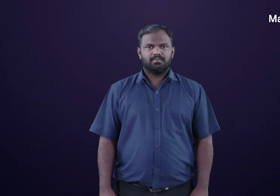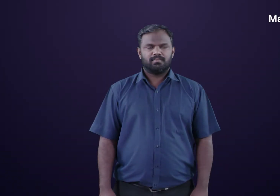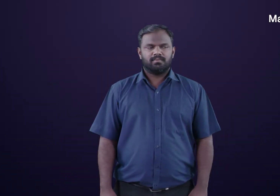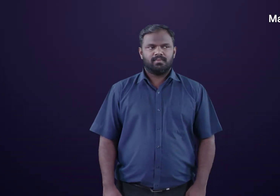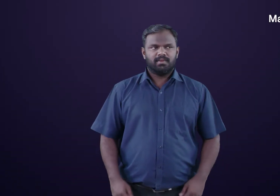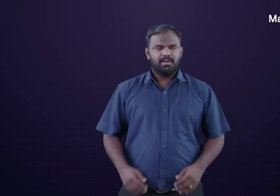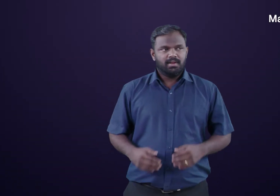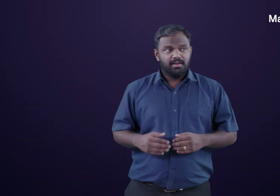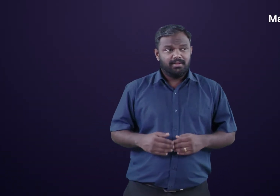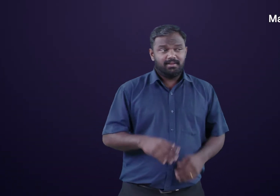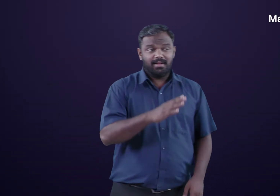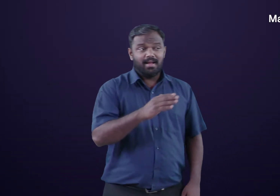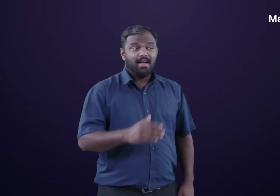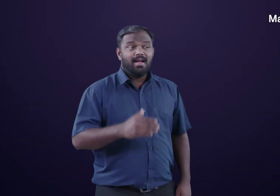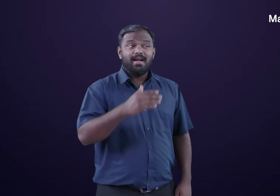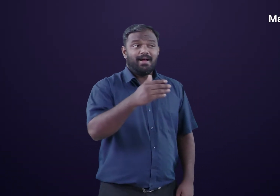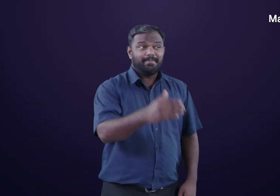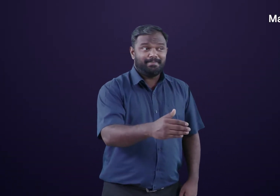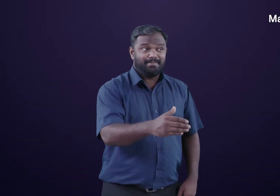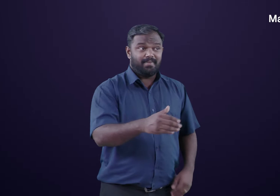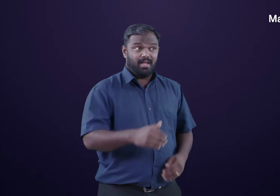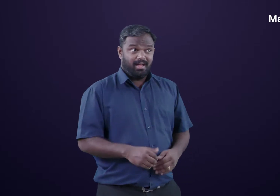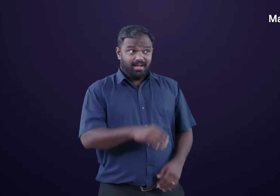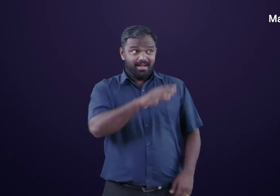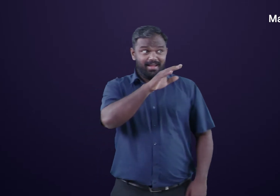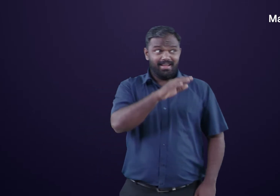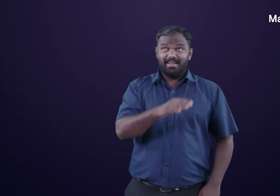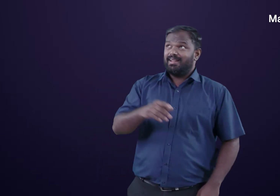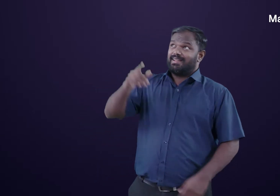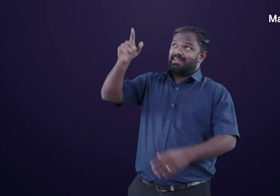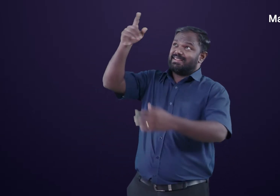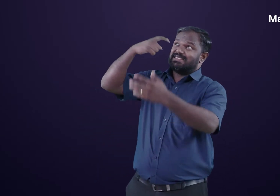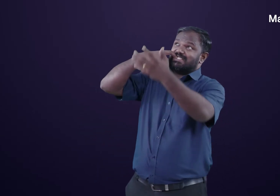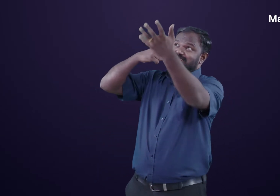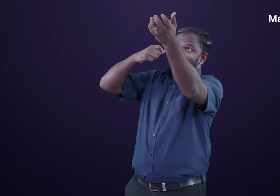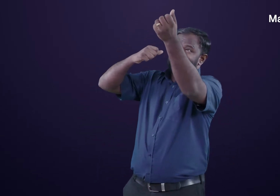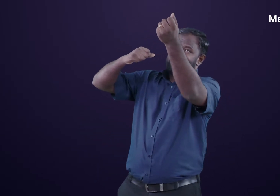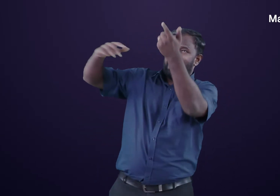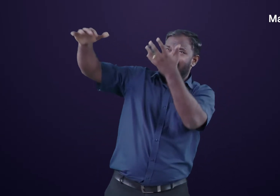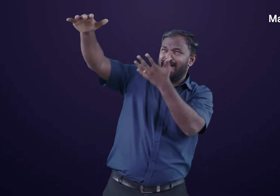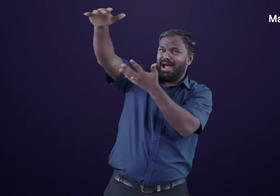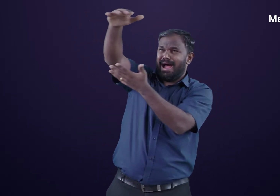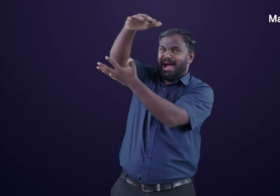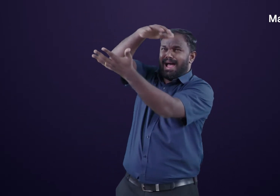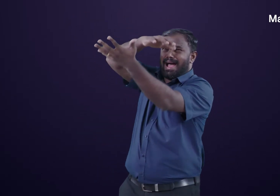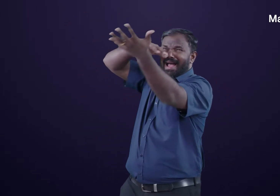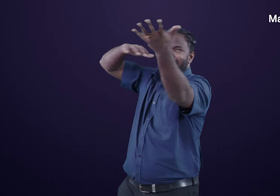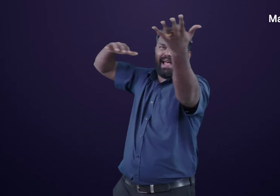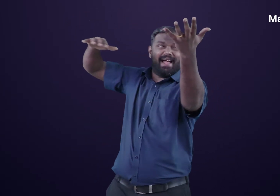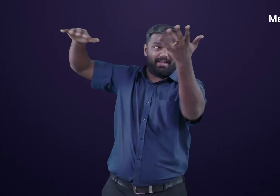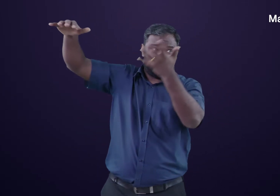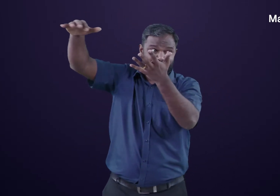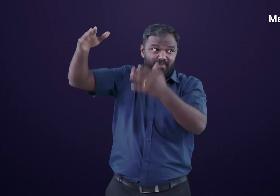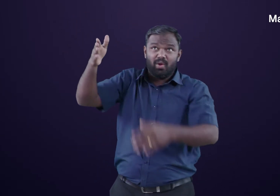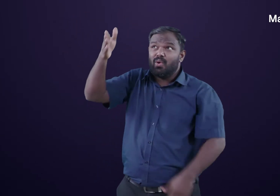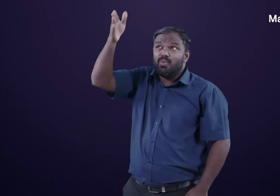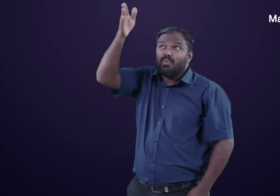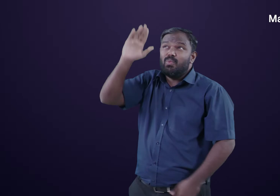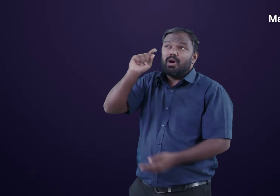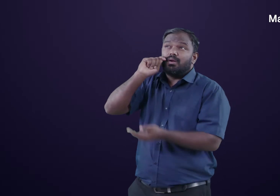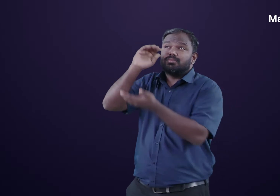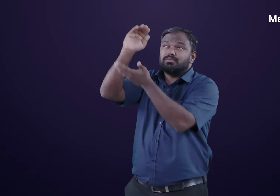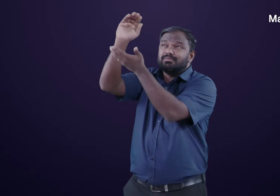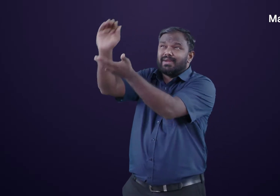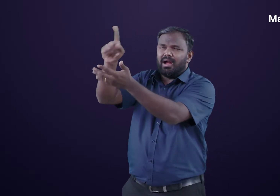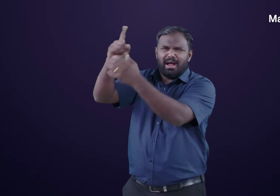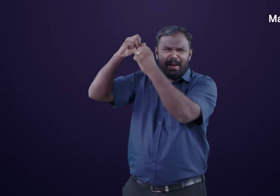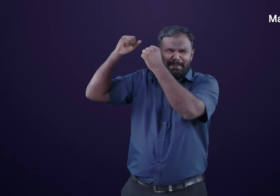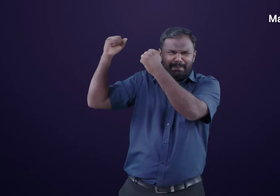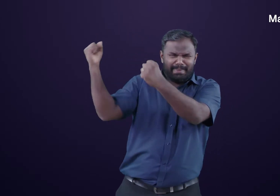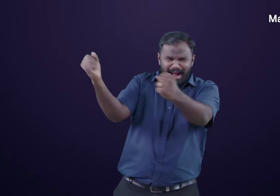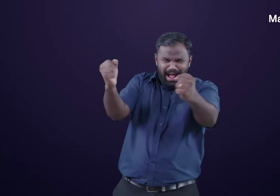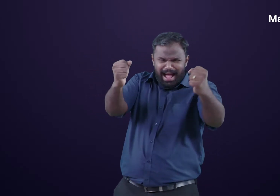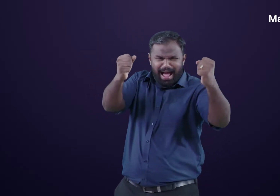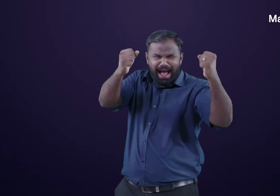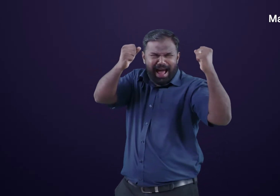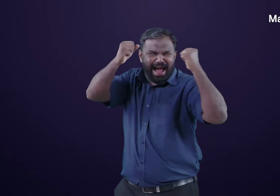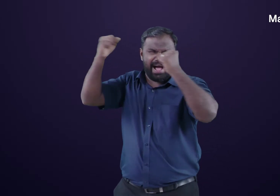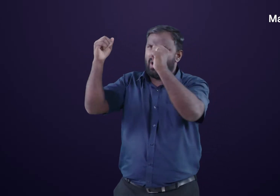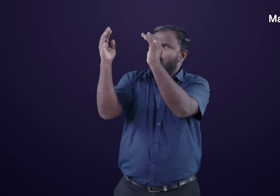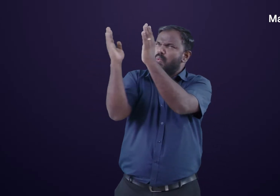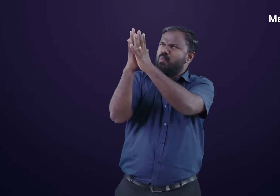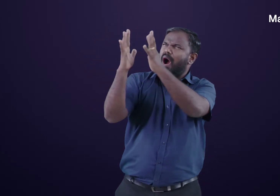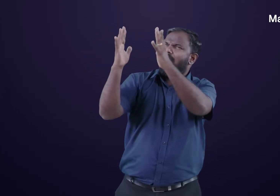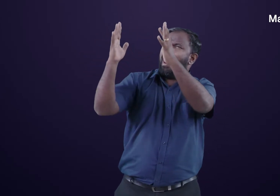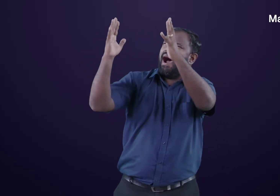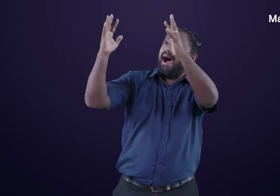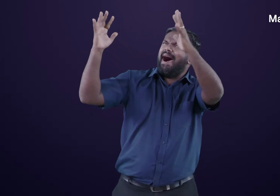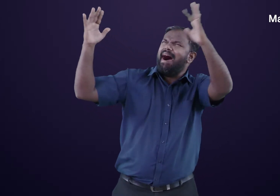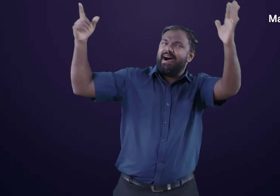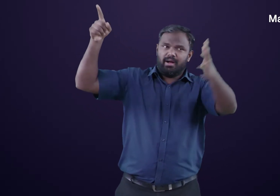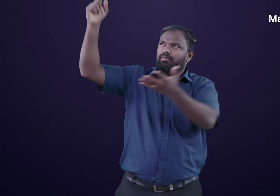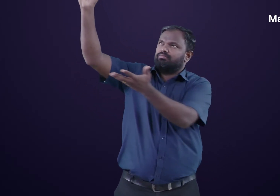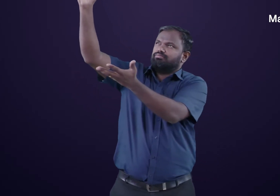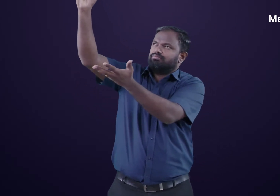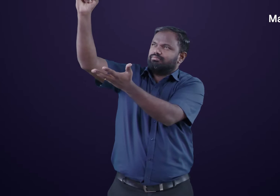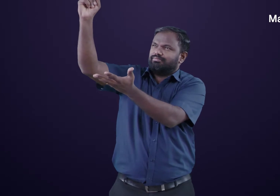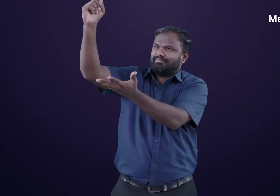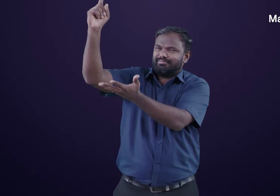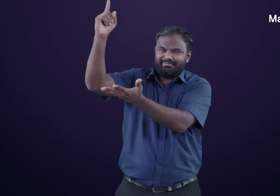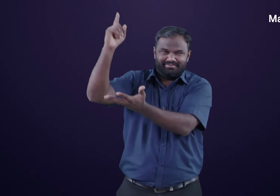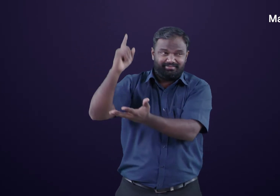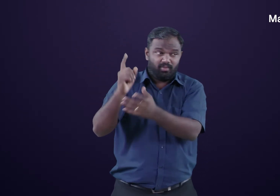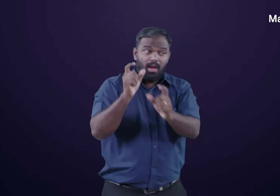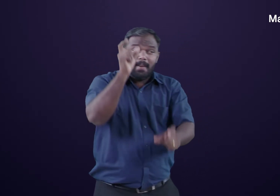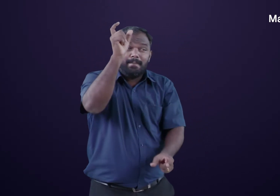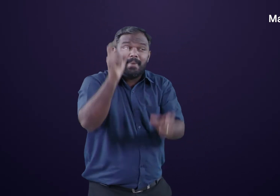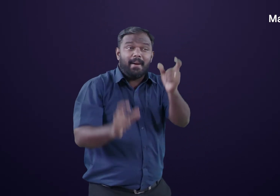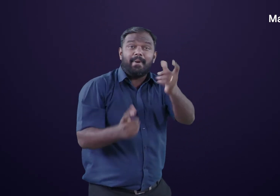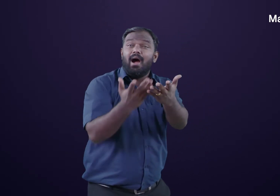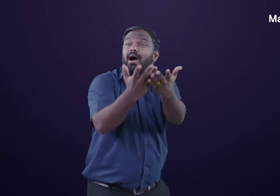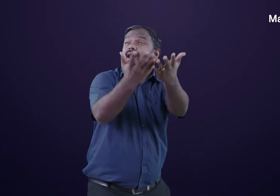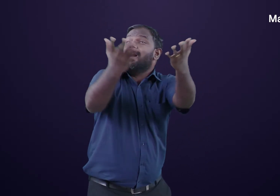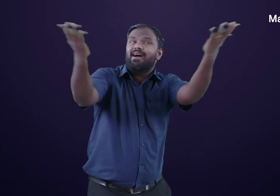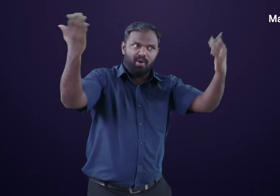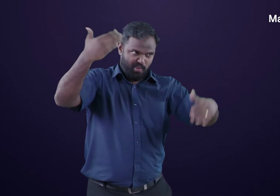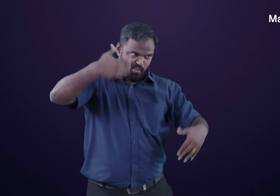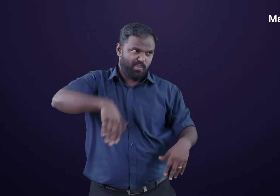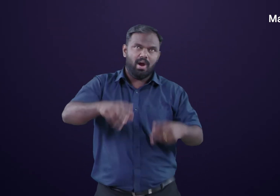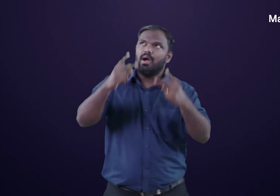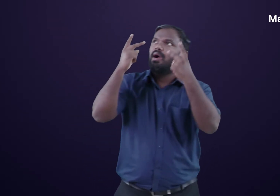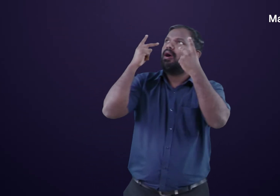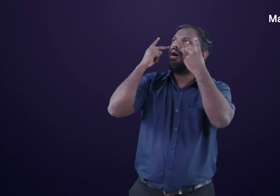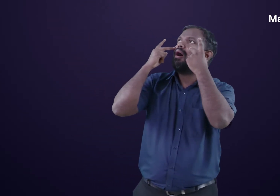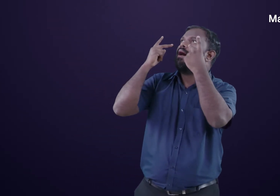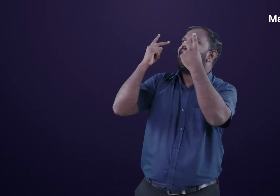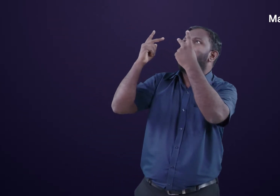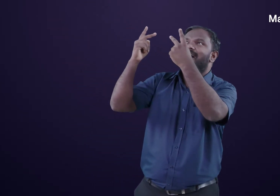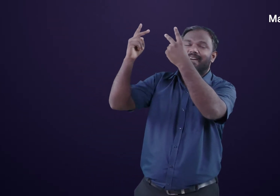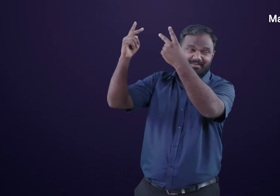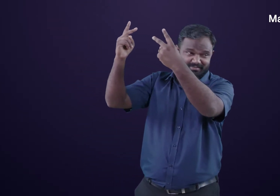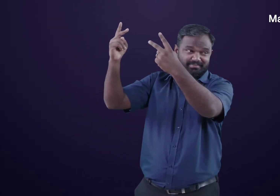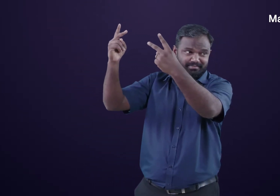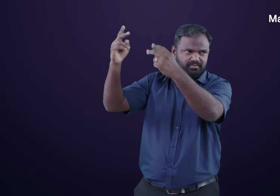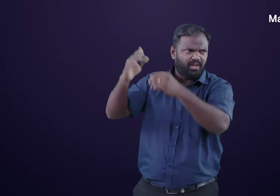“Then people will see the Son of Man coming in the clouds with great power and glory.